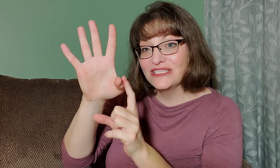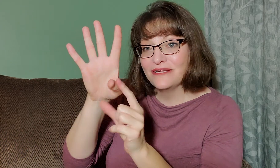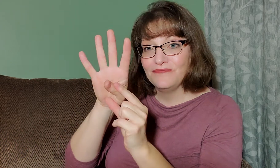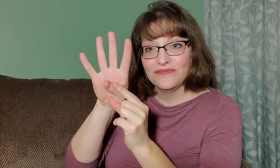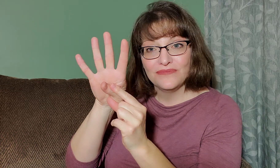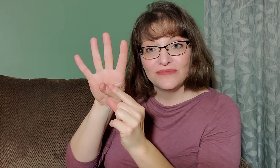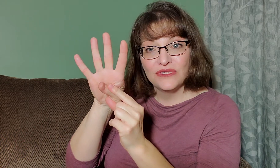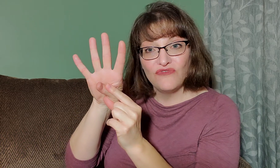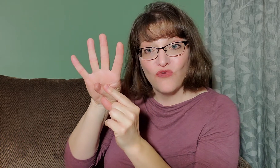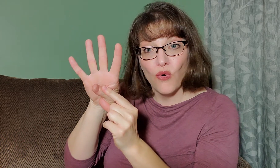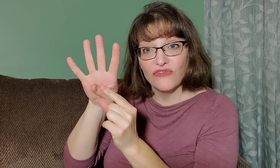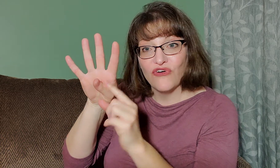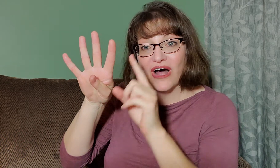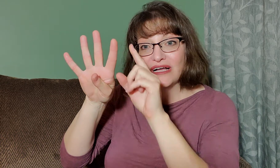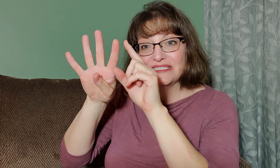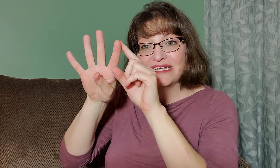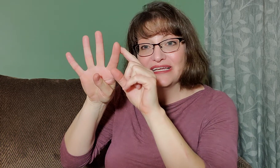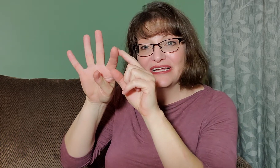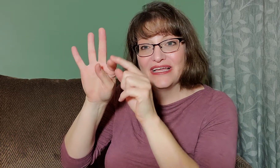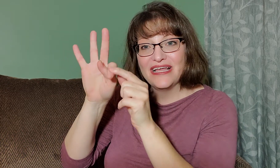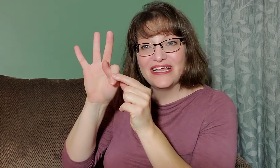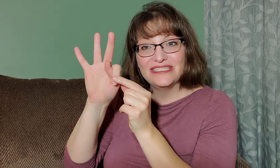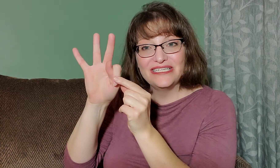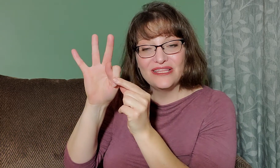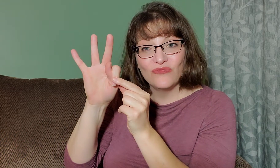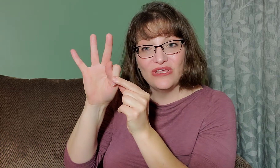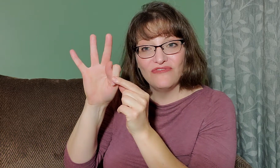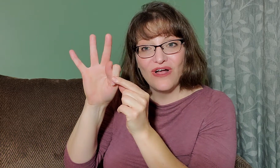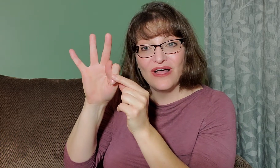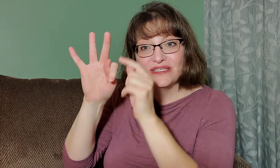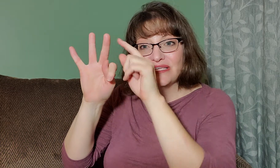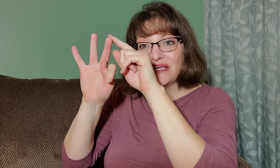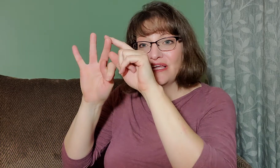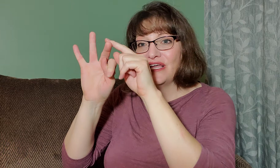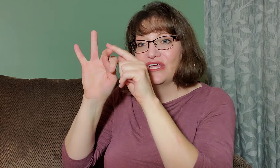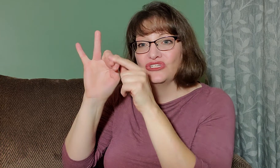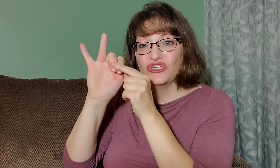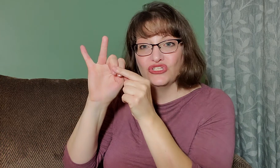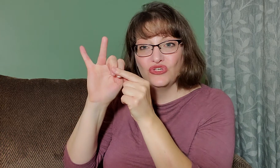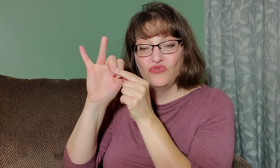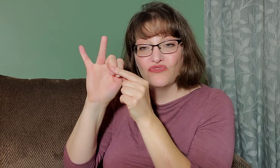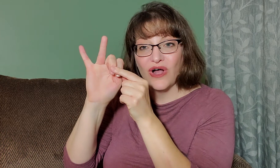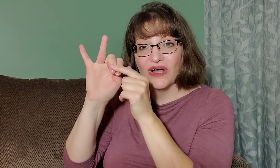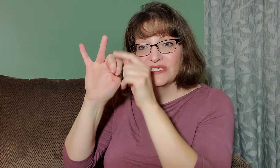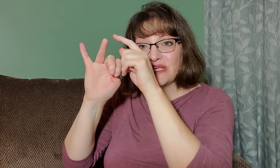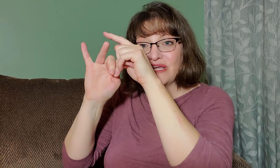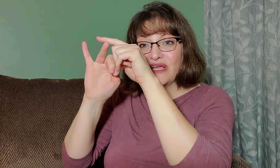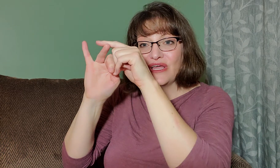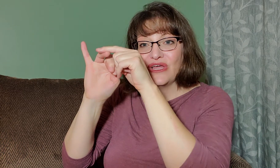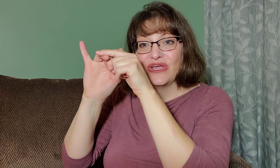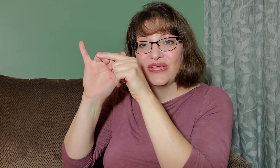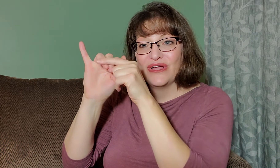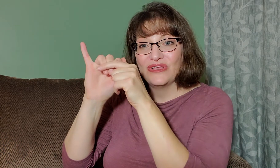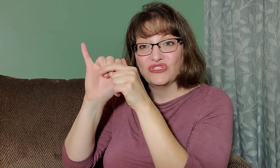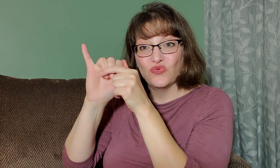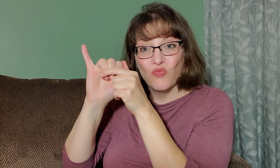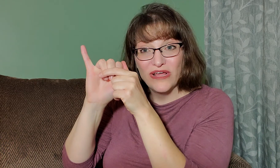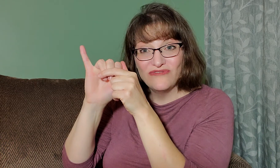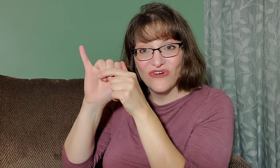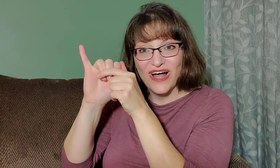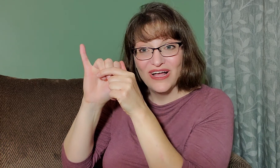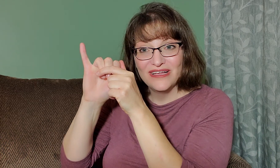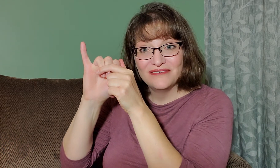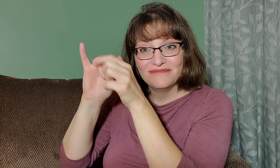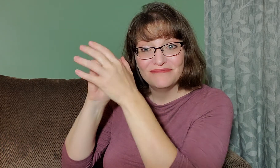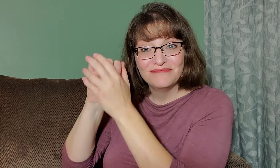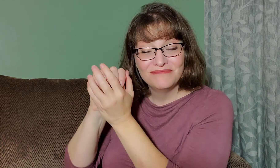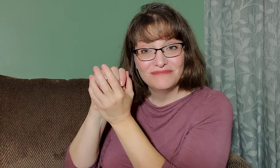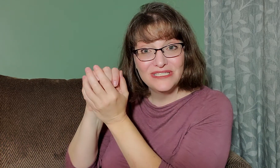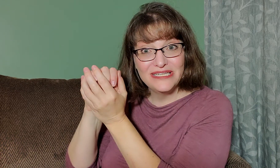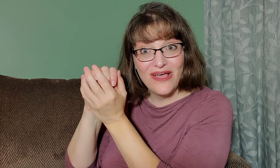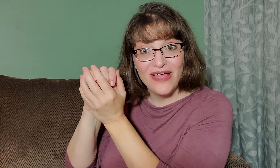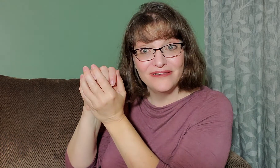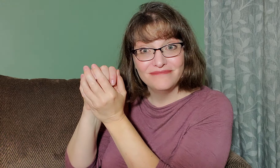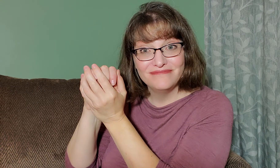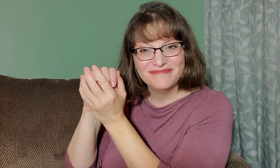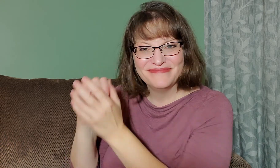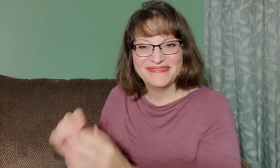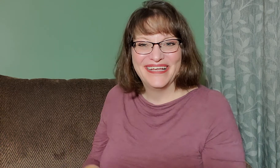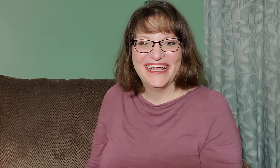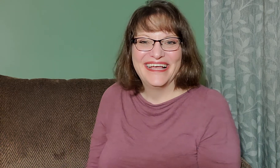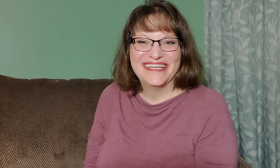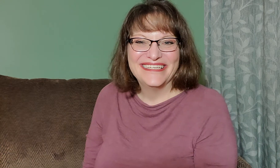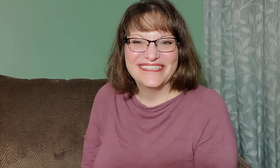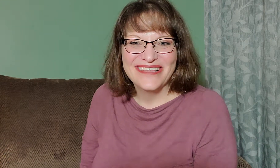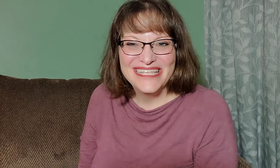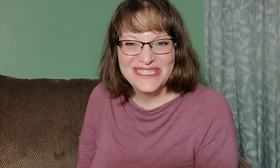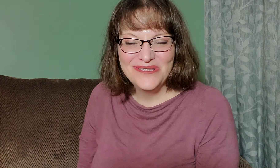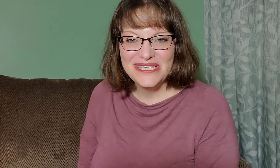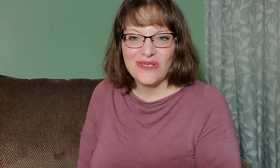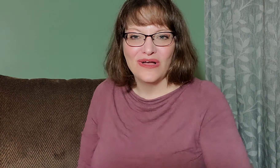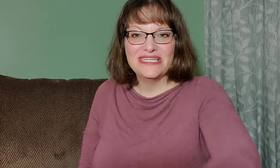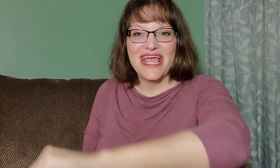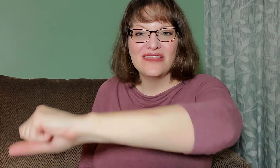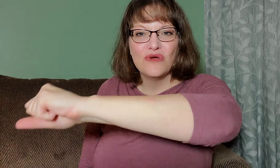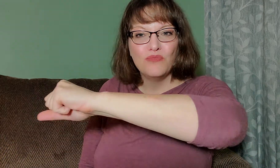to 4 frogs to 3 frogs to 2 frogs to 1 frog to none! So let's do the song together. Put